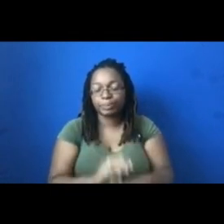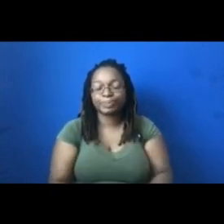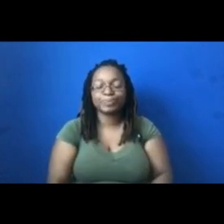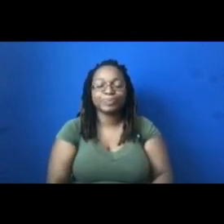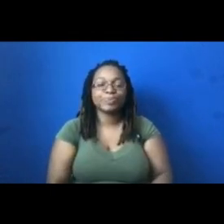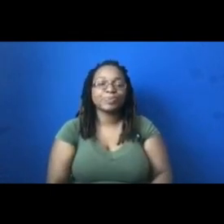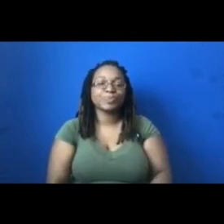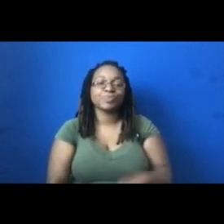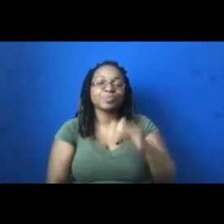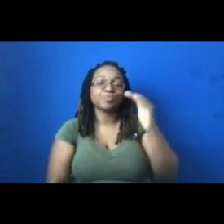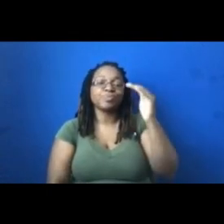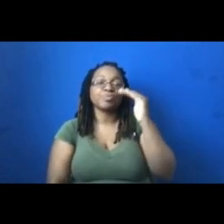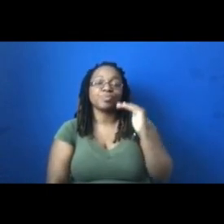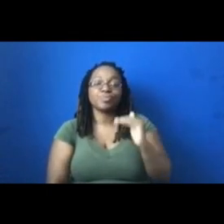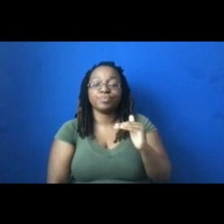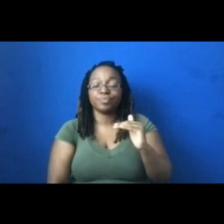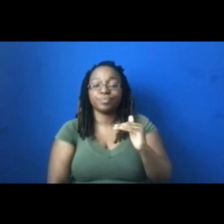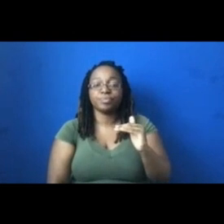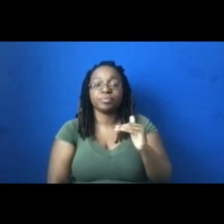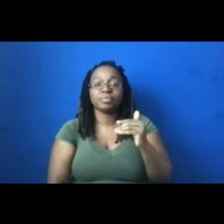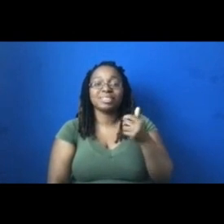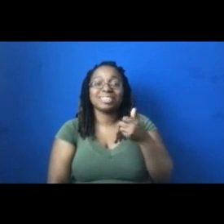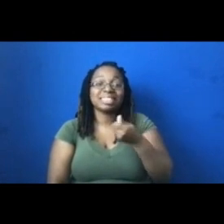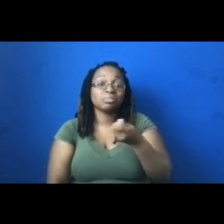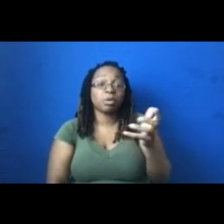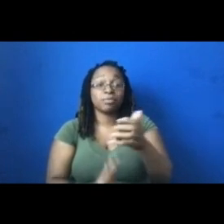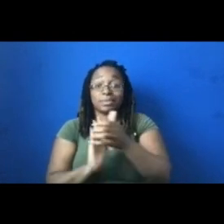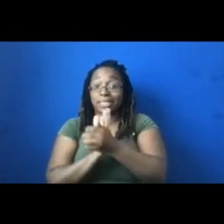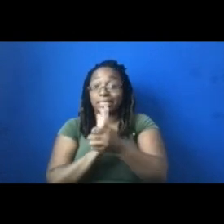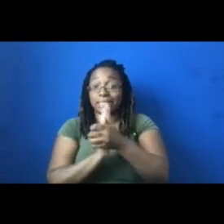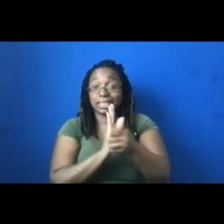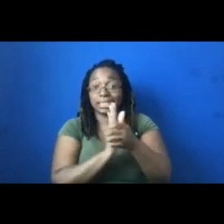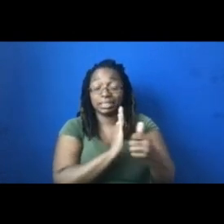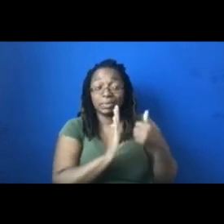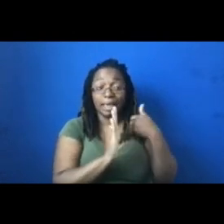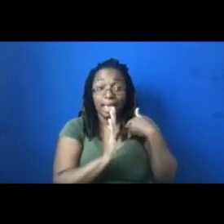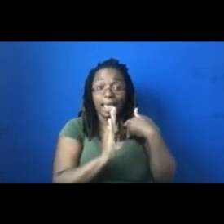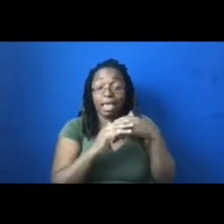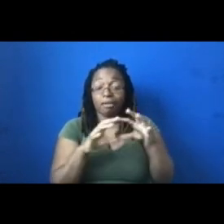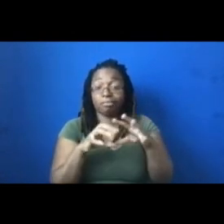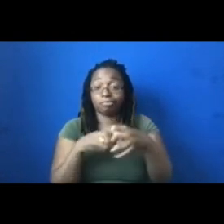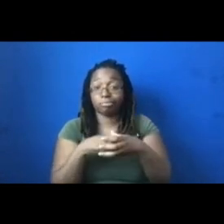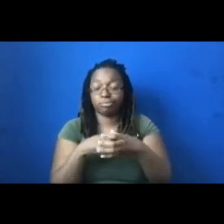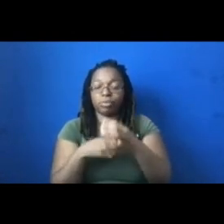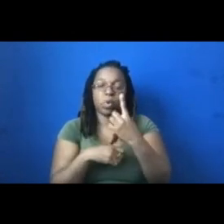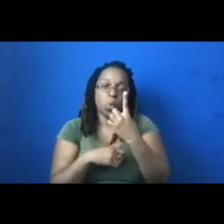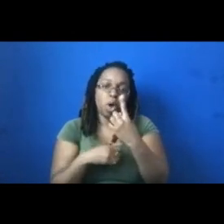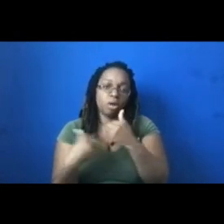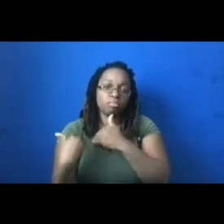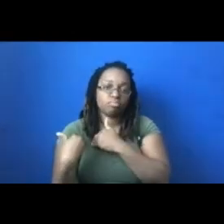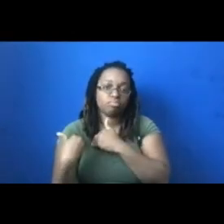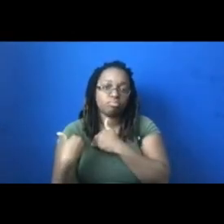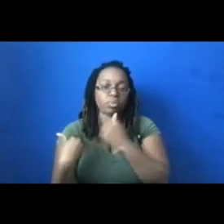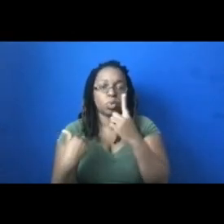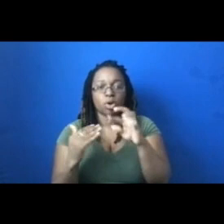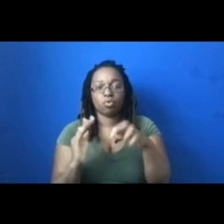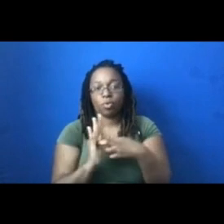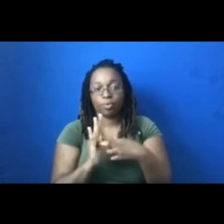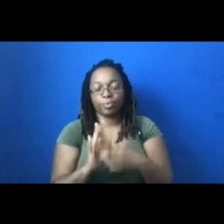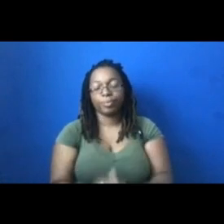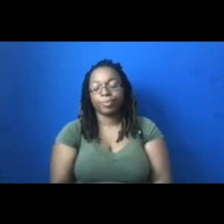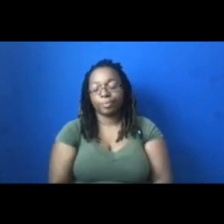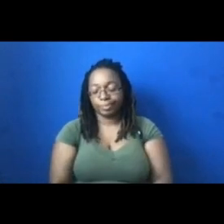involves multiple skills, but just one job role. Take a moment